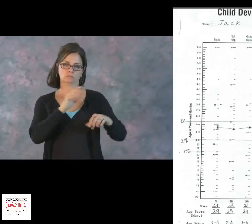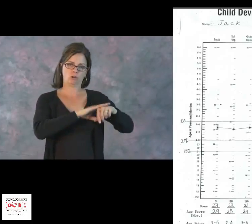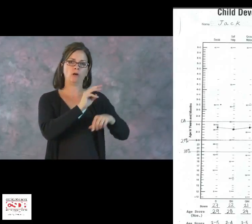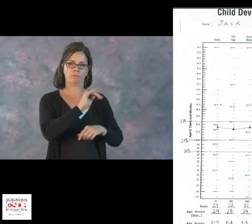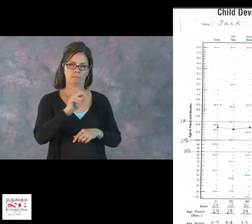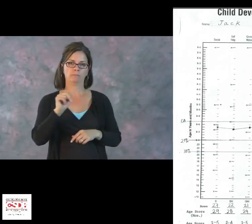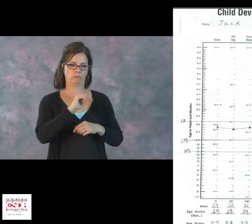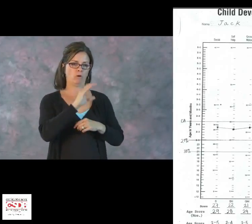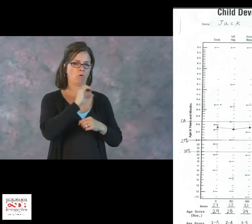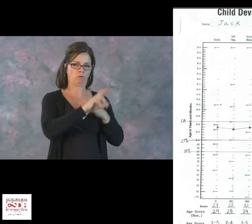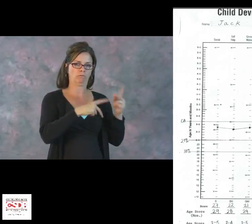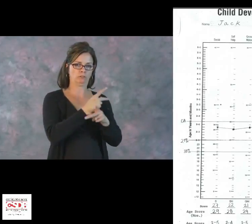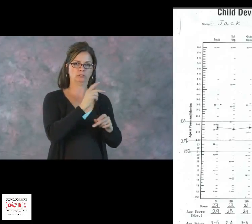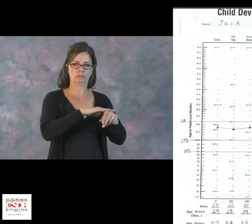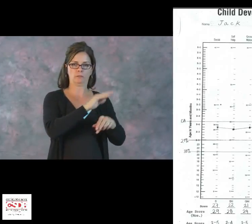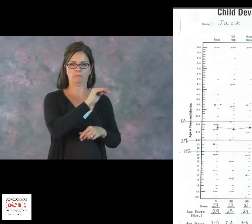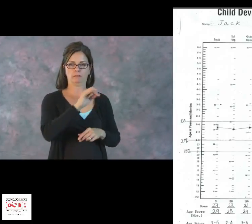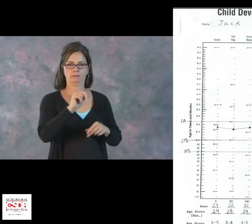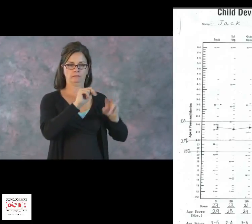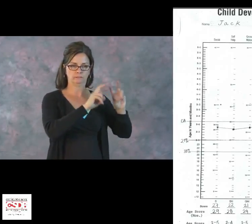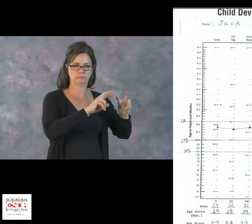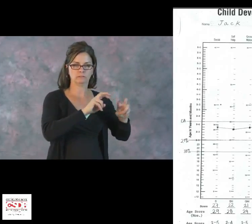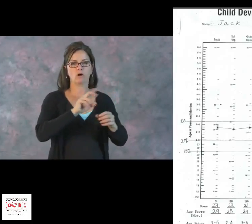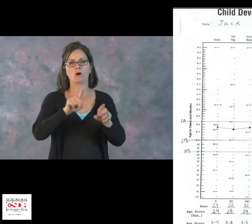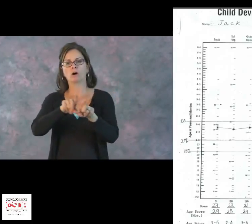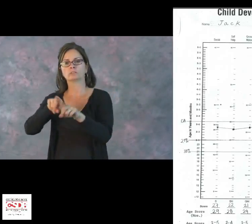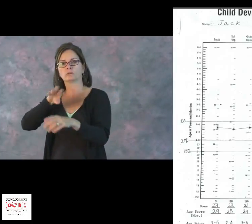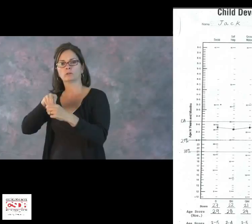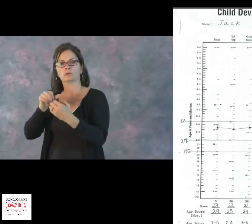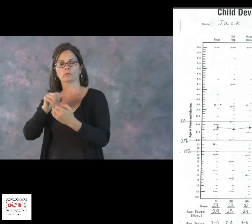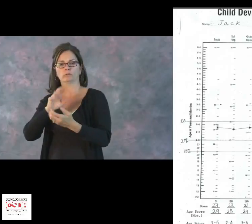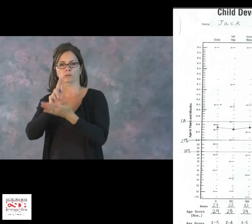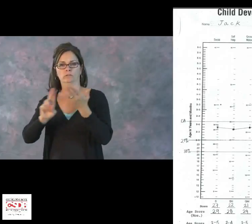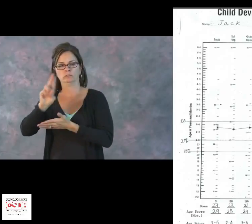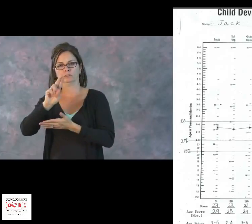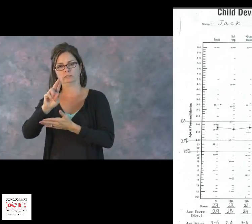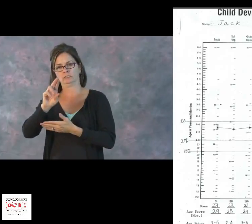is also on our University of Colorado adapted version.